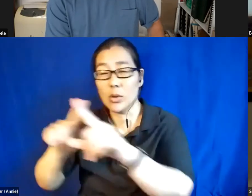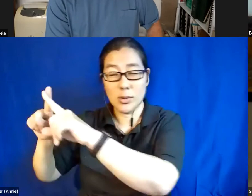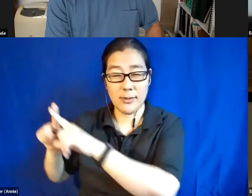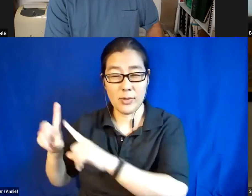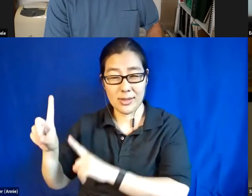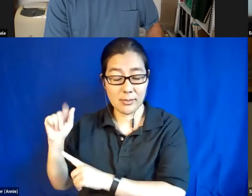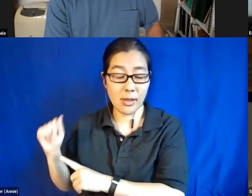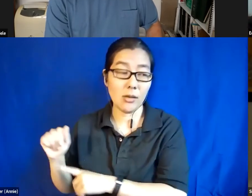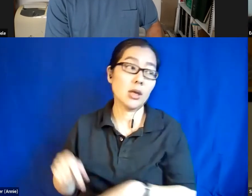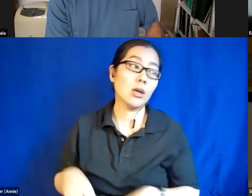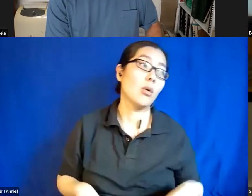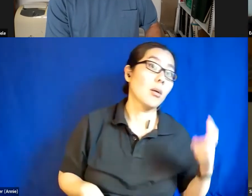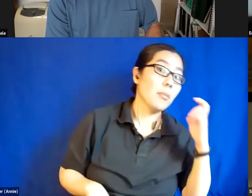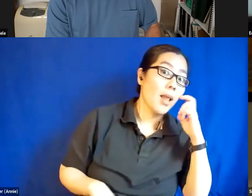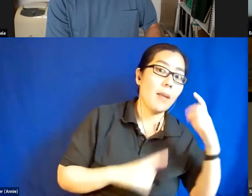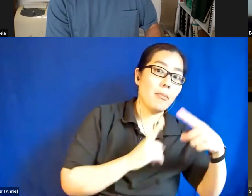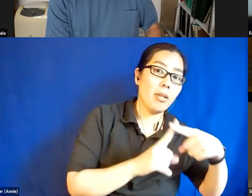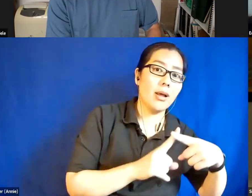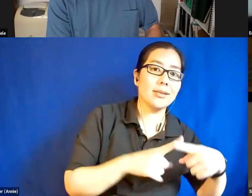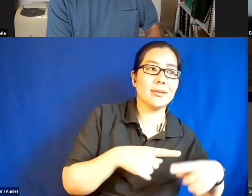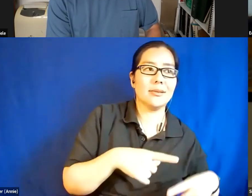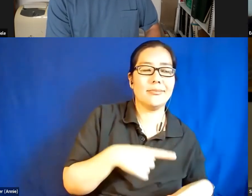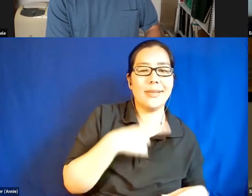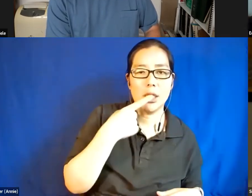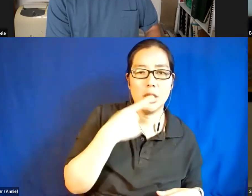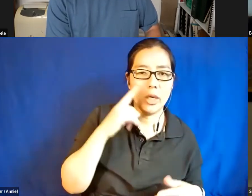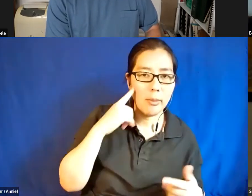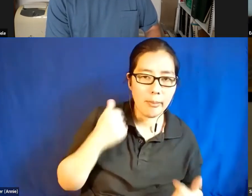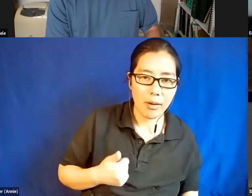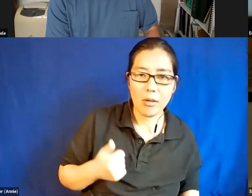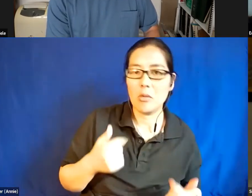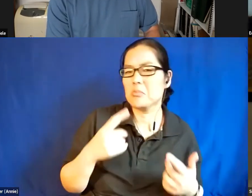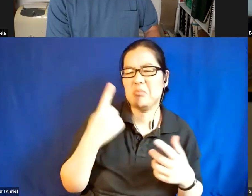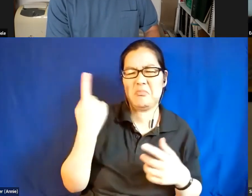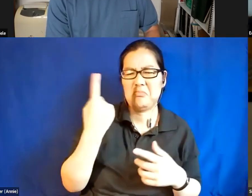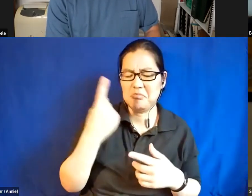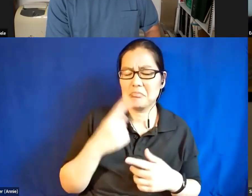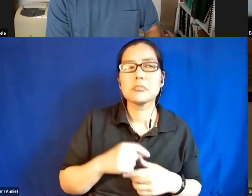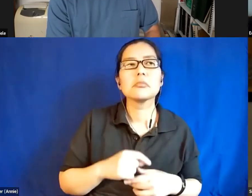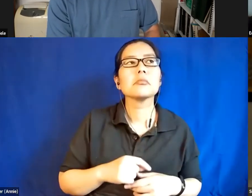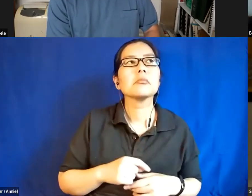well. I think it is crucially important to be able to